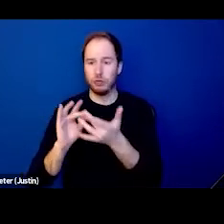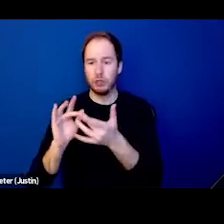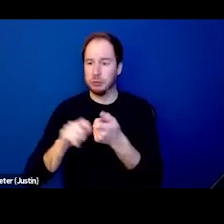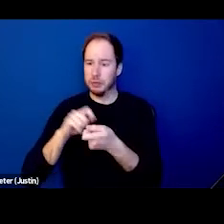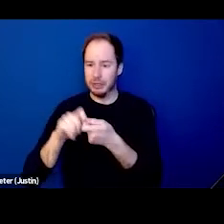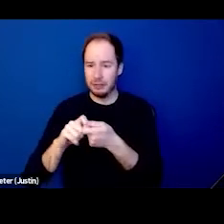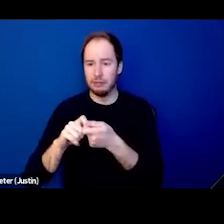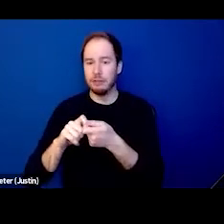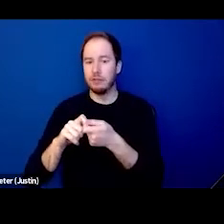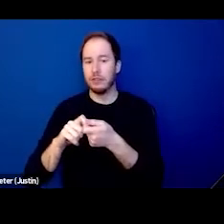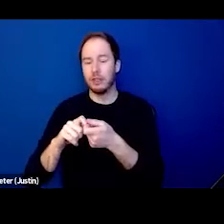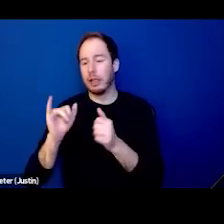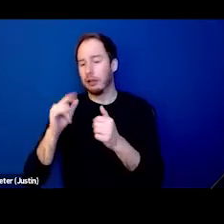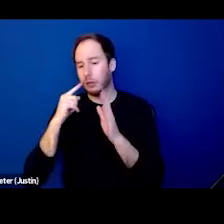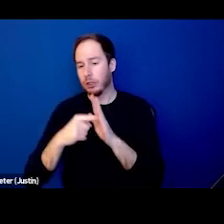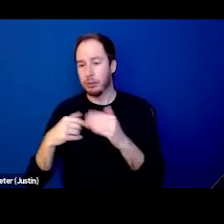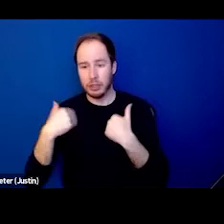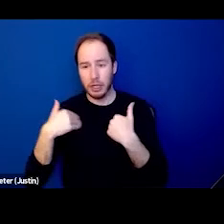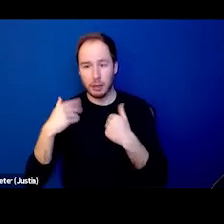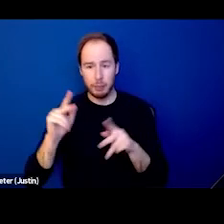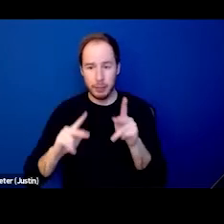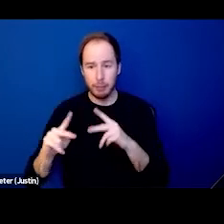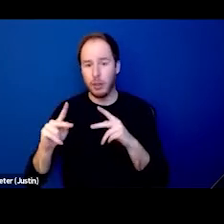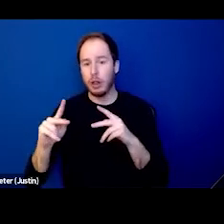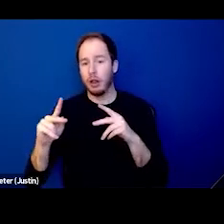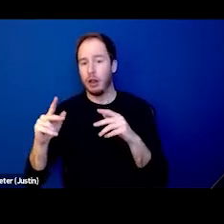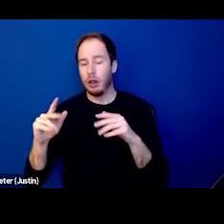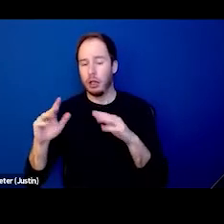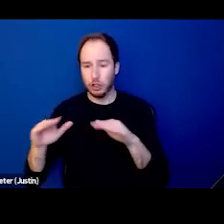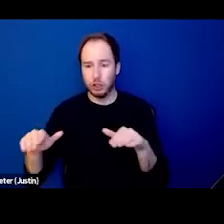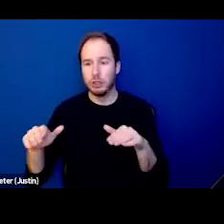like native youth or certain group of adults,